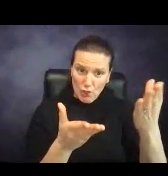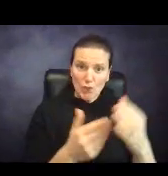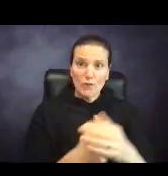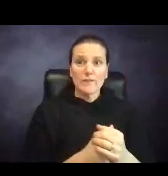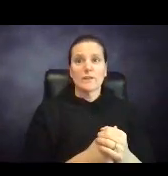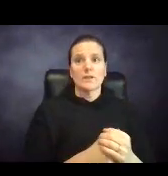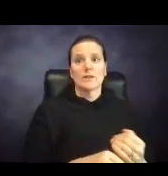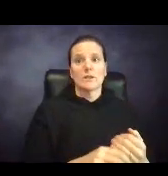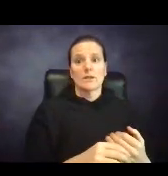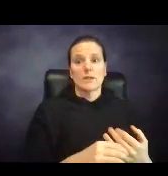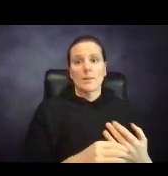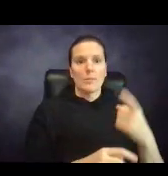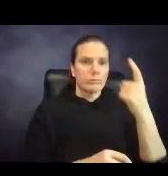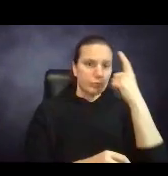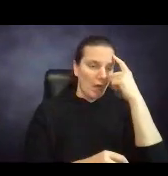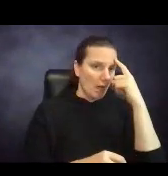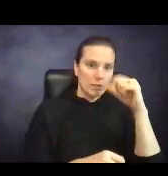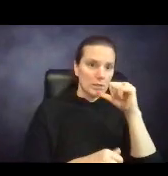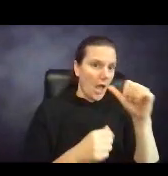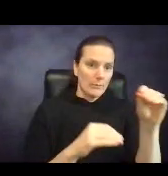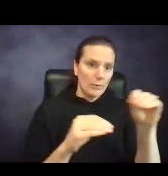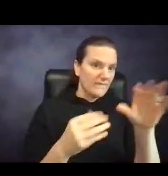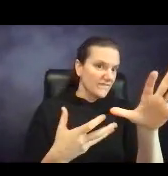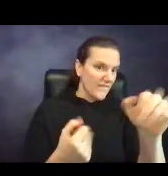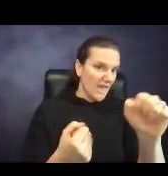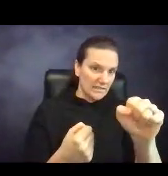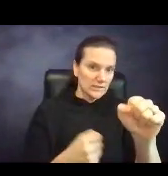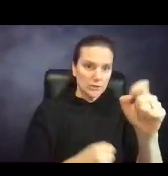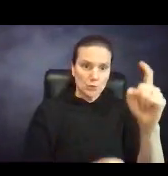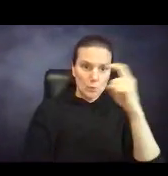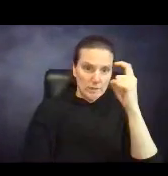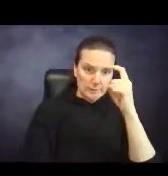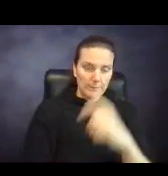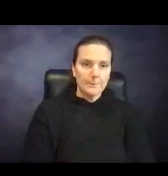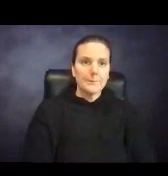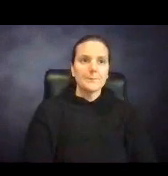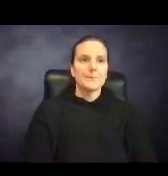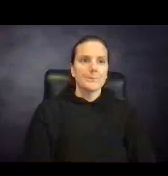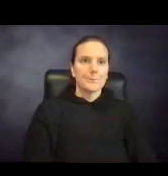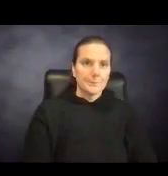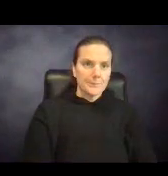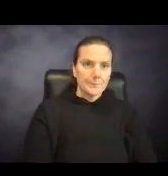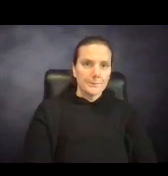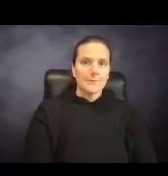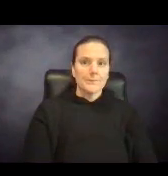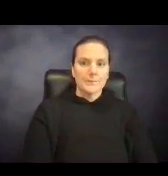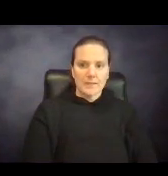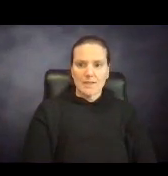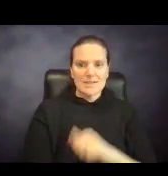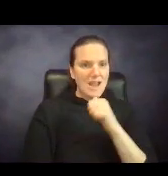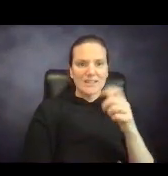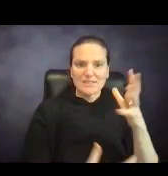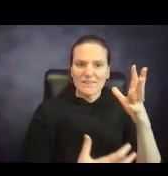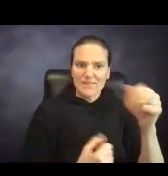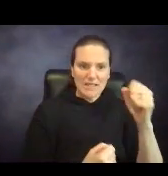but your brain is not moving as fast as like as your wisdom. As your wisdom. It's not as fast as, as your wisdom is full.